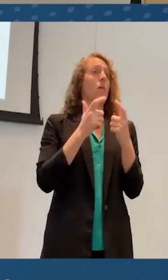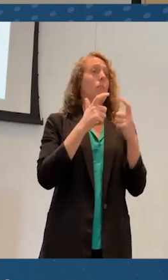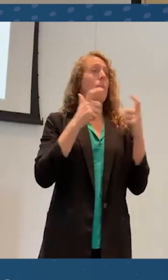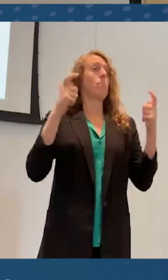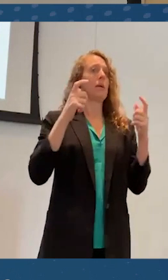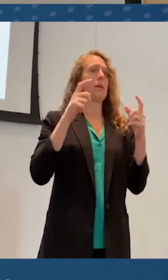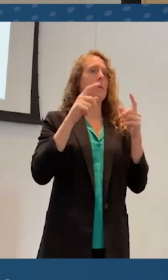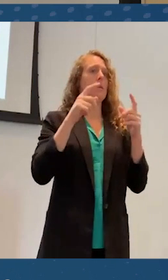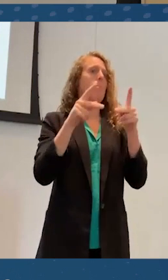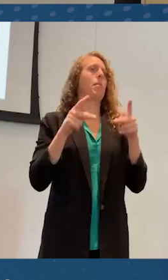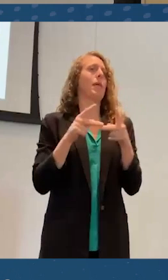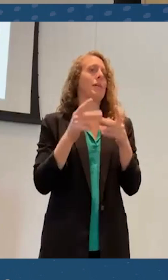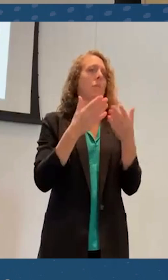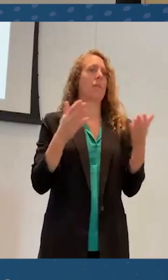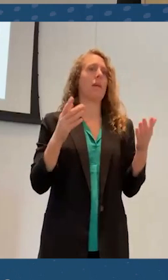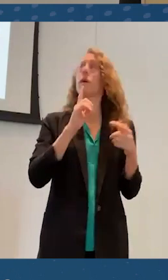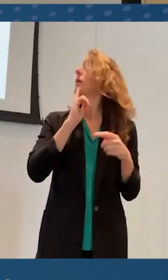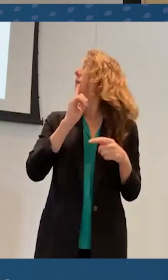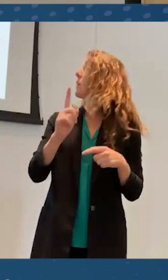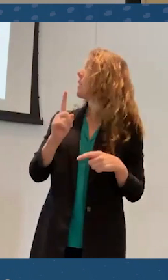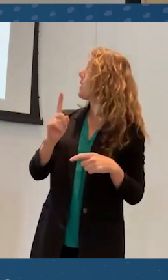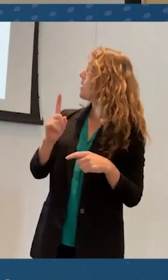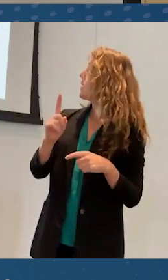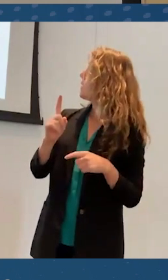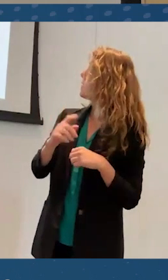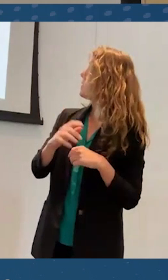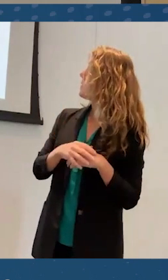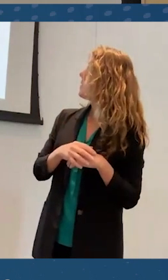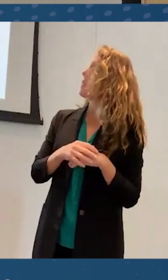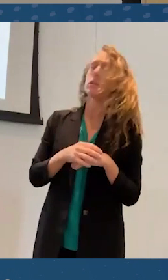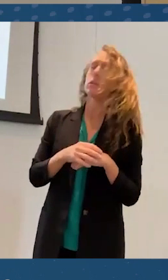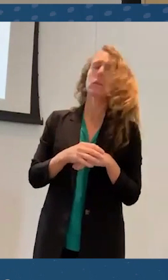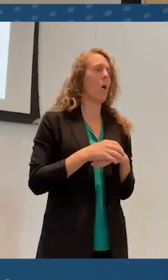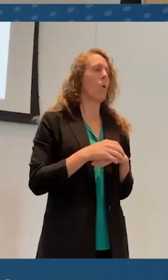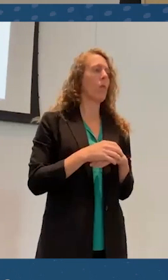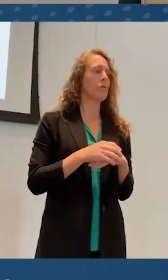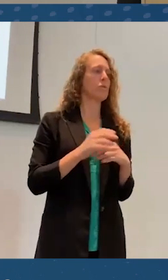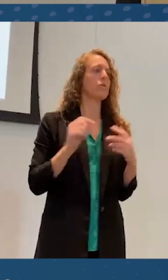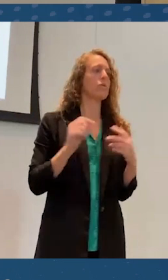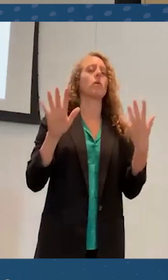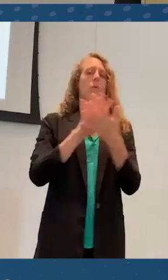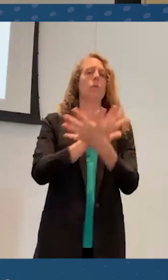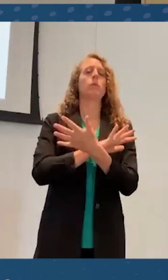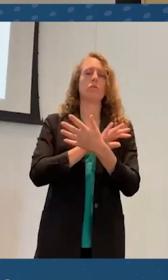And you may think the solution to this would simply be to have subtitles render on top